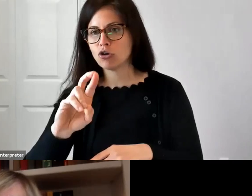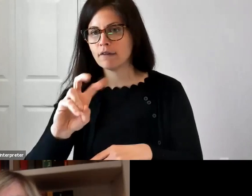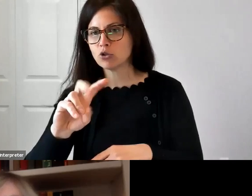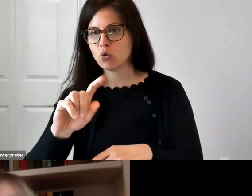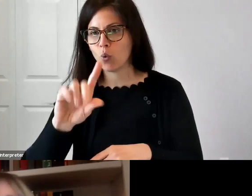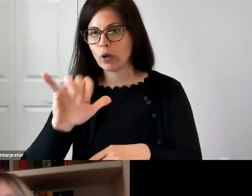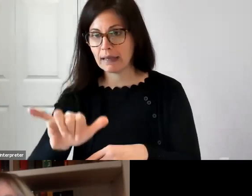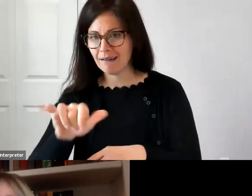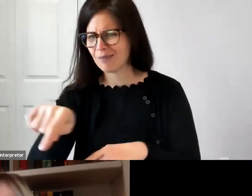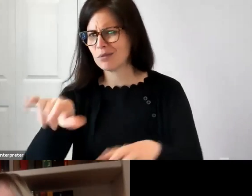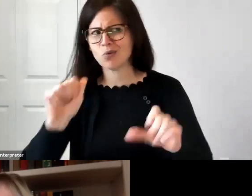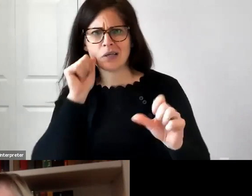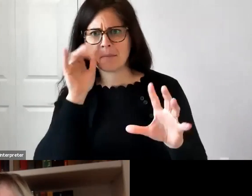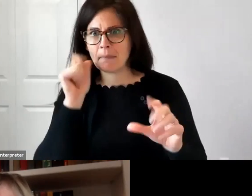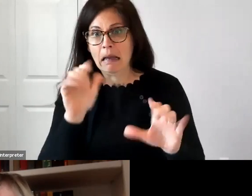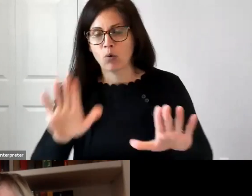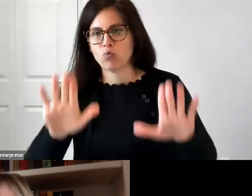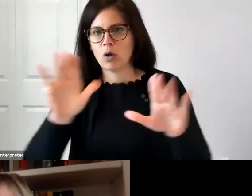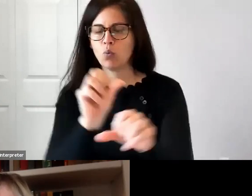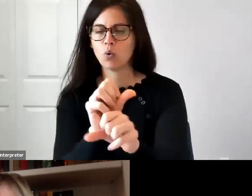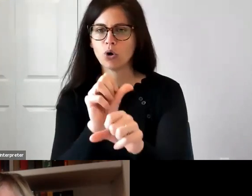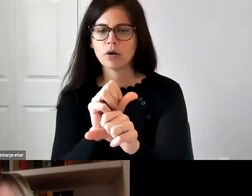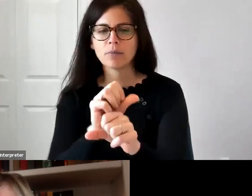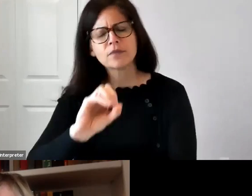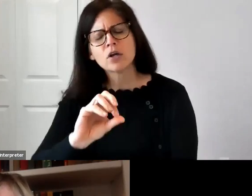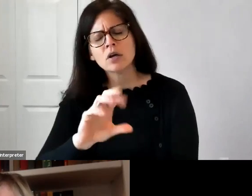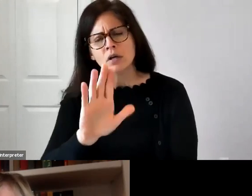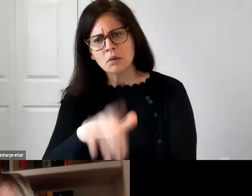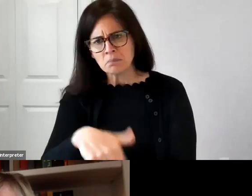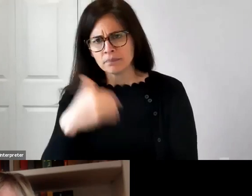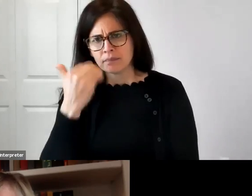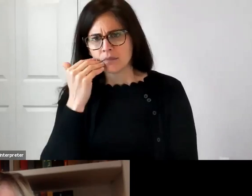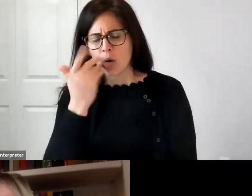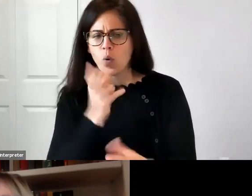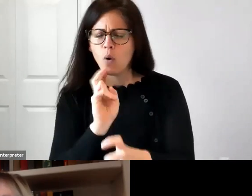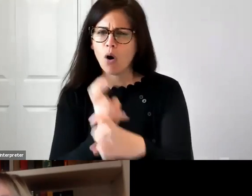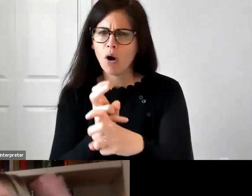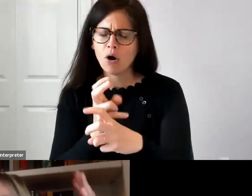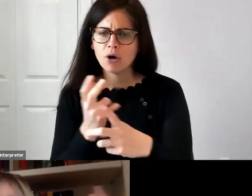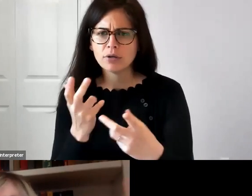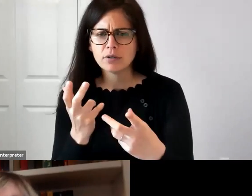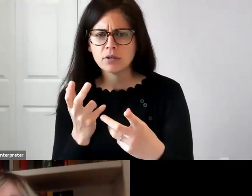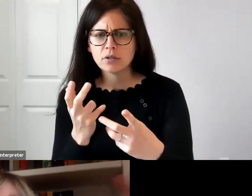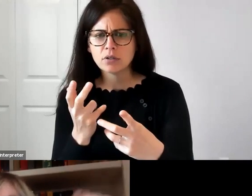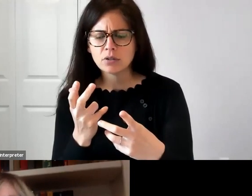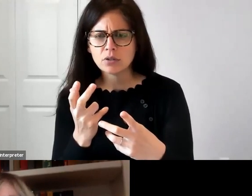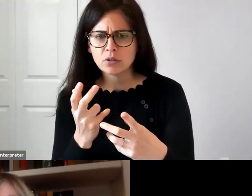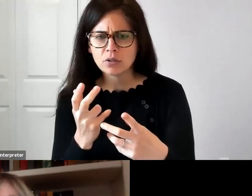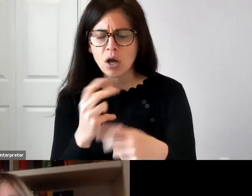But Charles, you know, it's really hard to step away from the world around us.